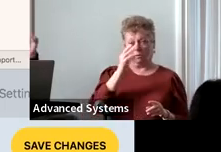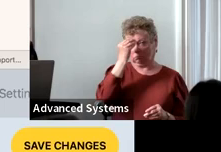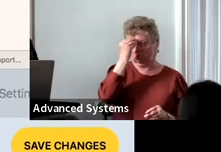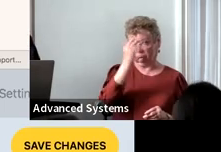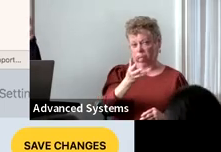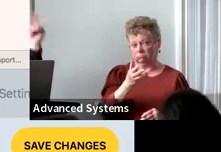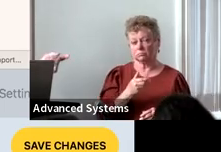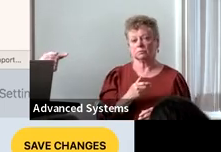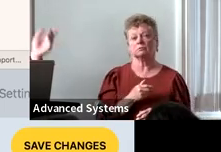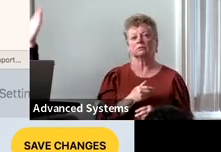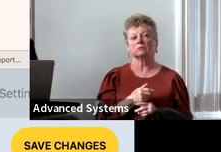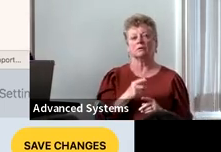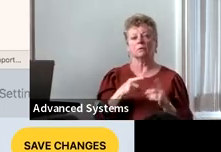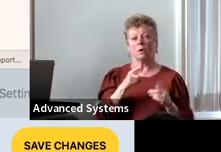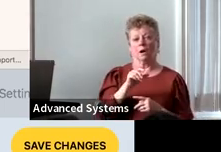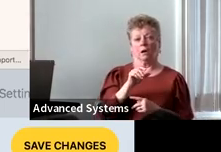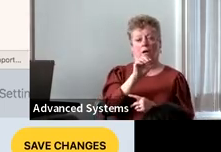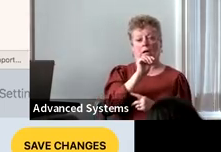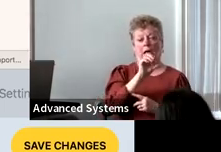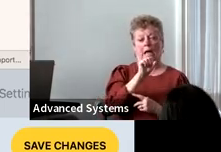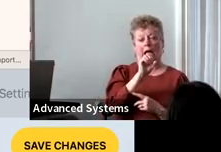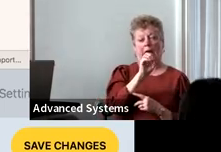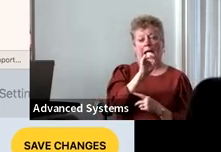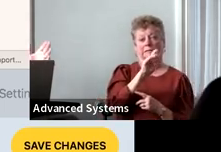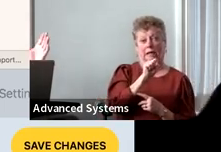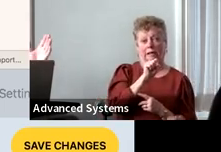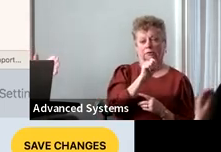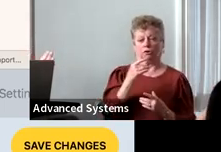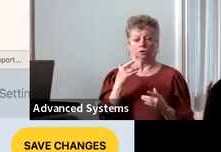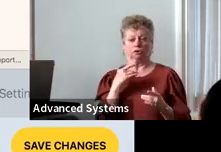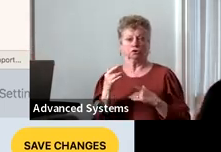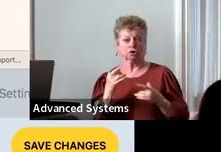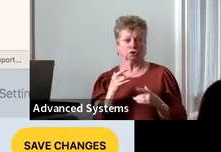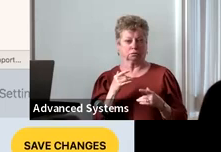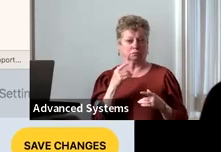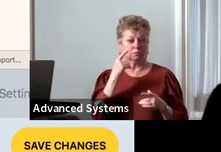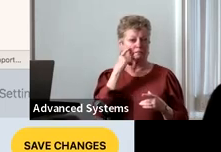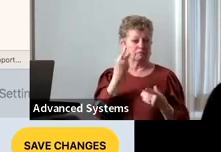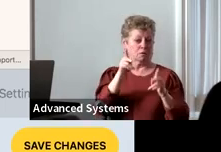of what are the assets and/or concerns for the average resident in HRM